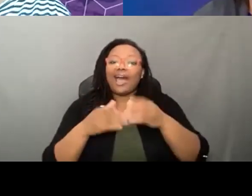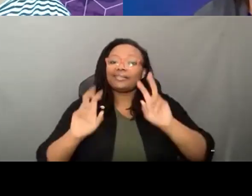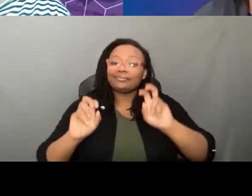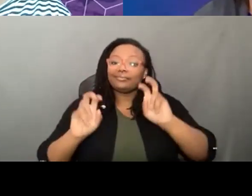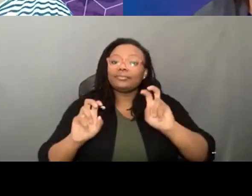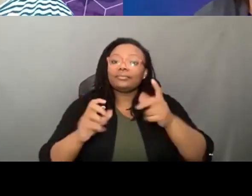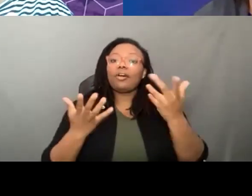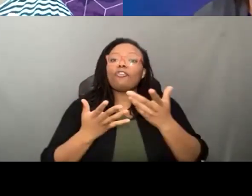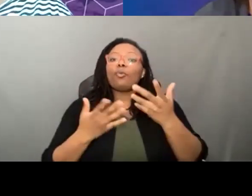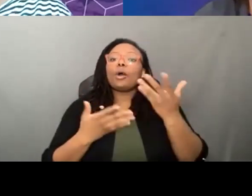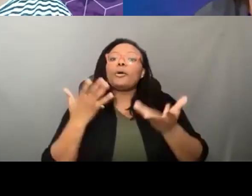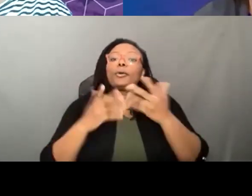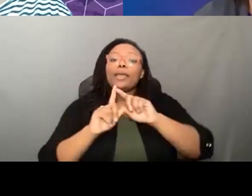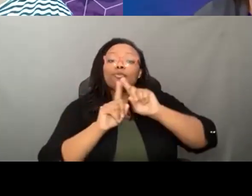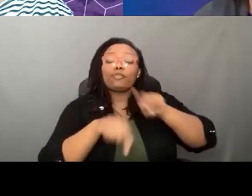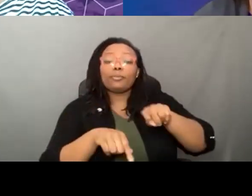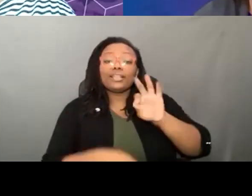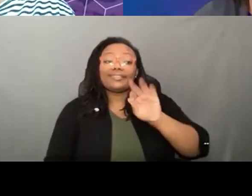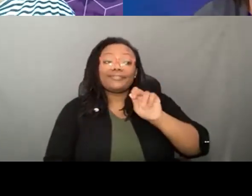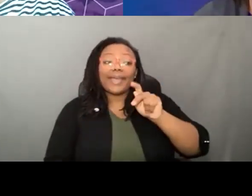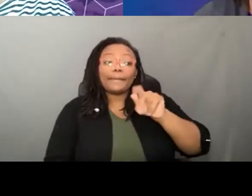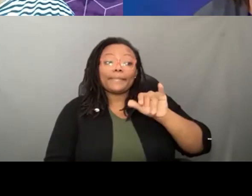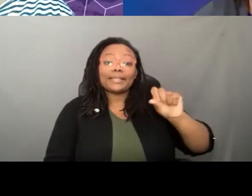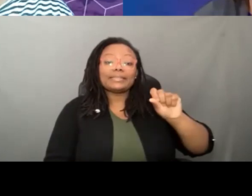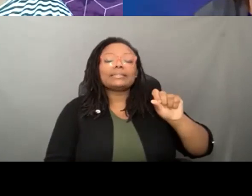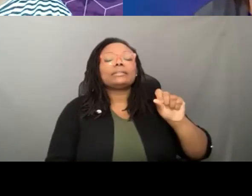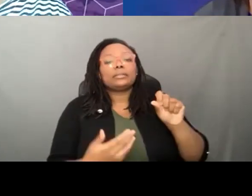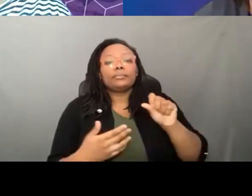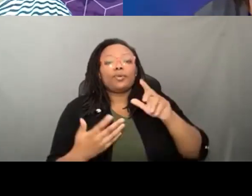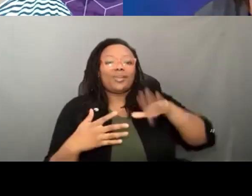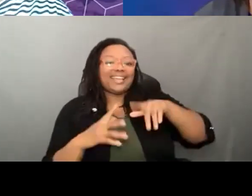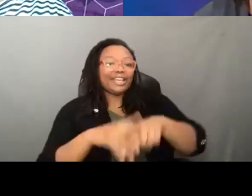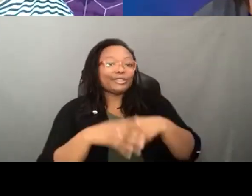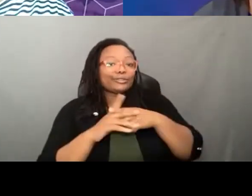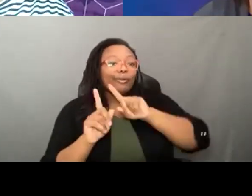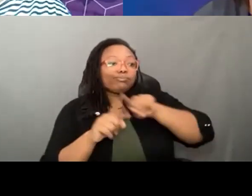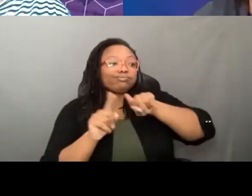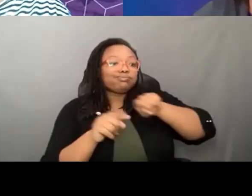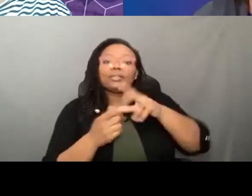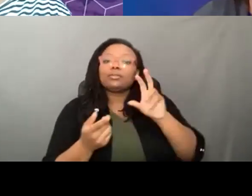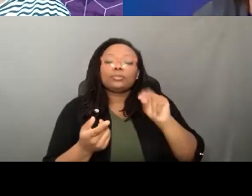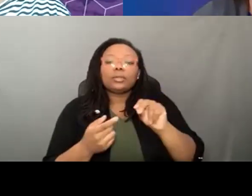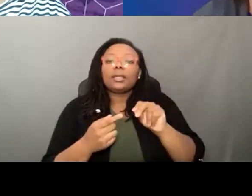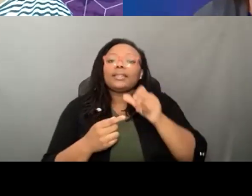of what might be reported to FAPIIS. But there's really not what I would call a black mark.